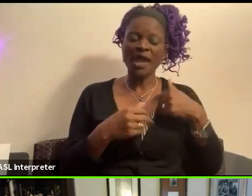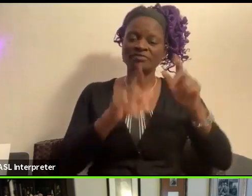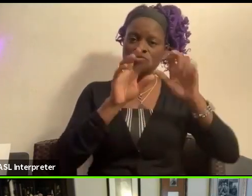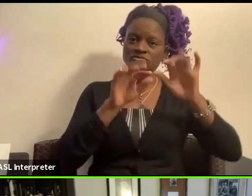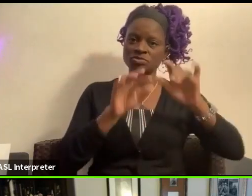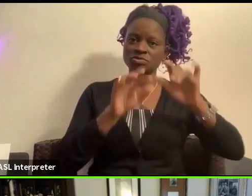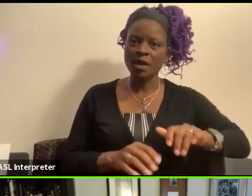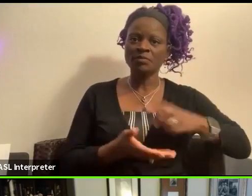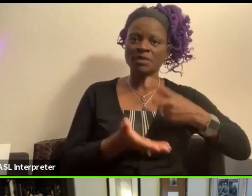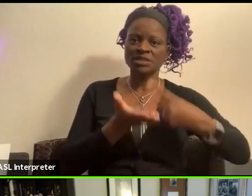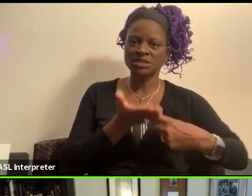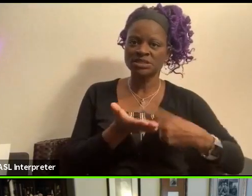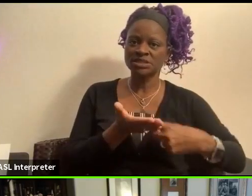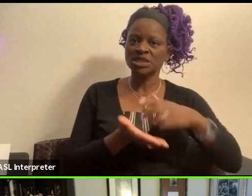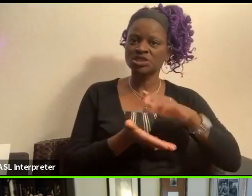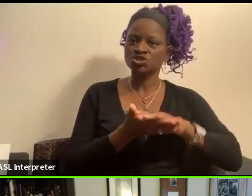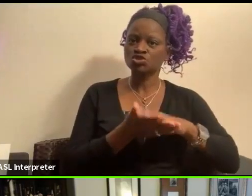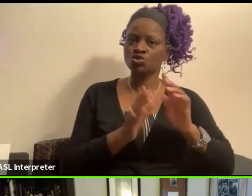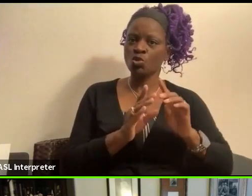So here you have districts working on